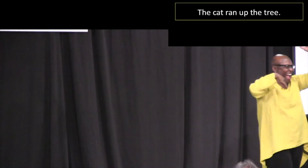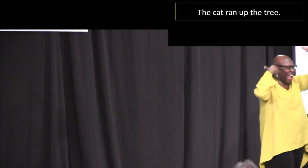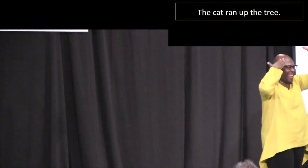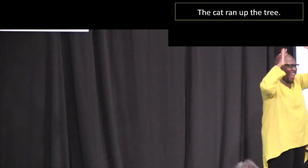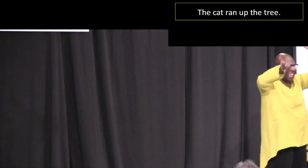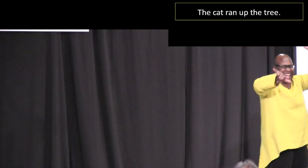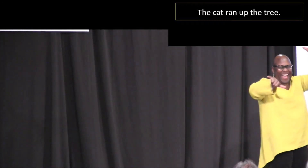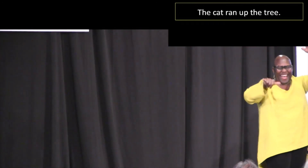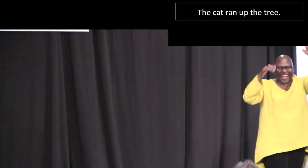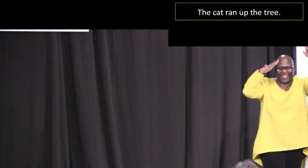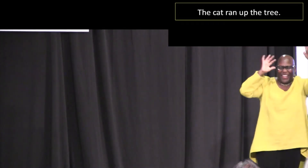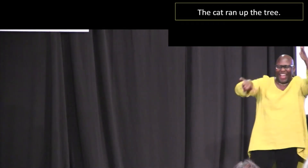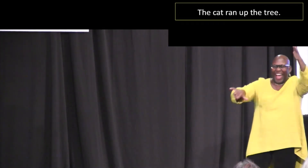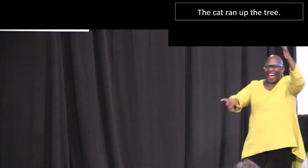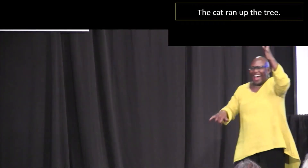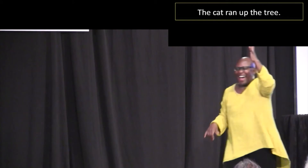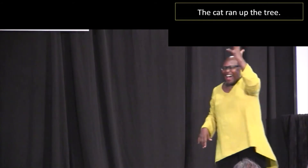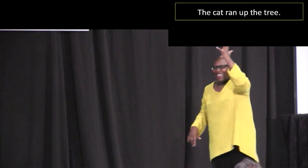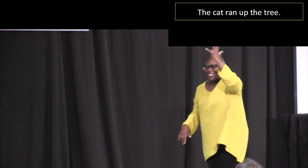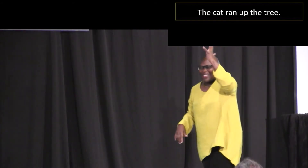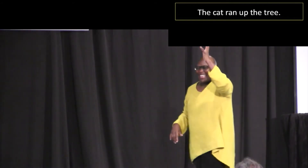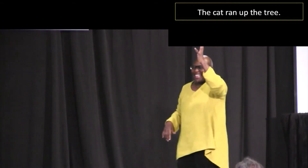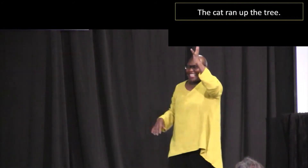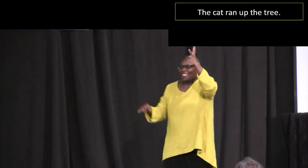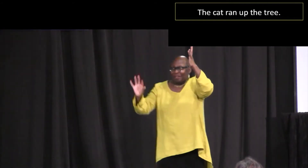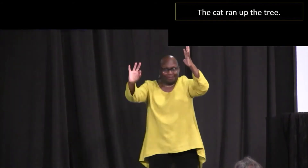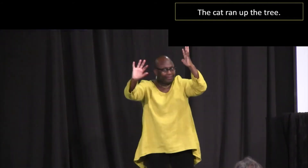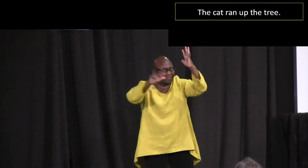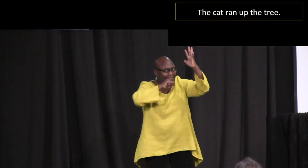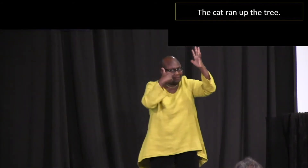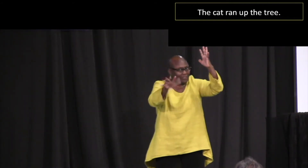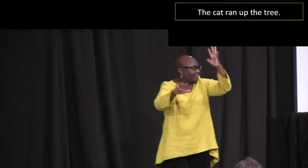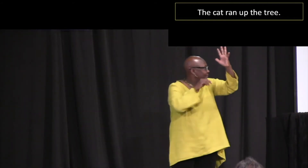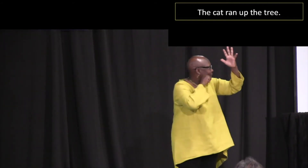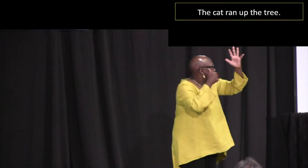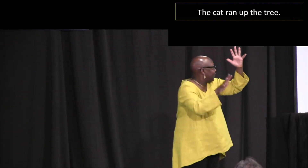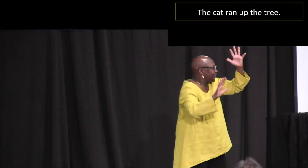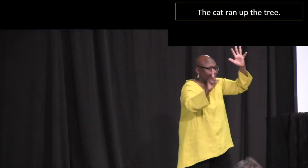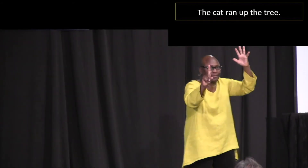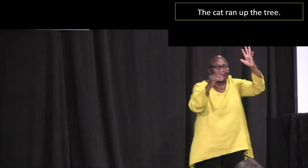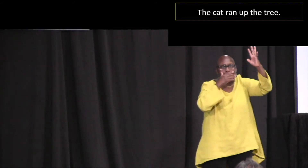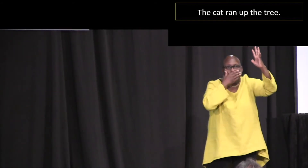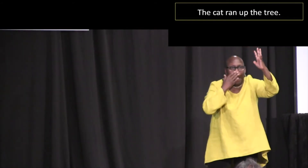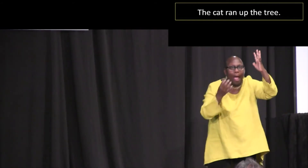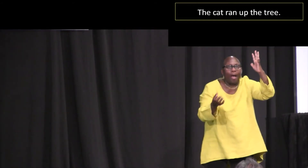Okay, one, two, three people. Okay, that's in line with my research.